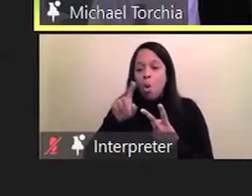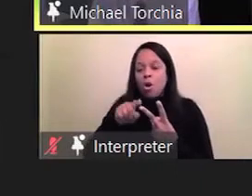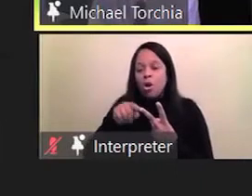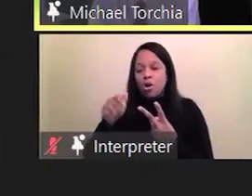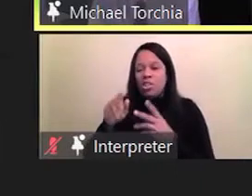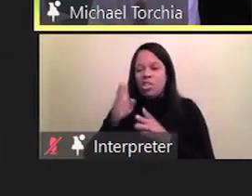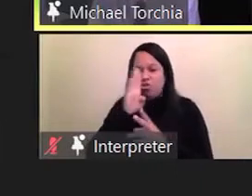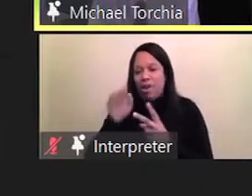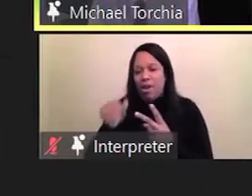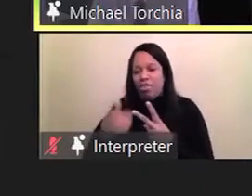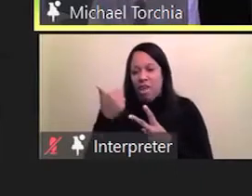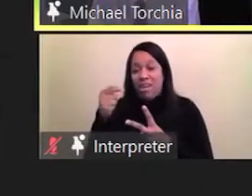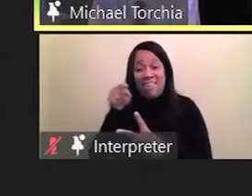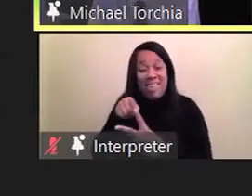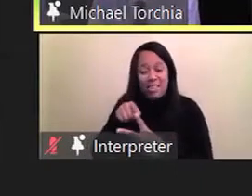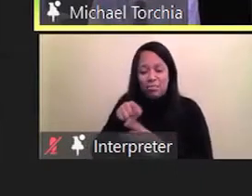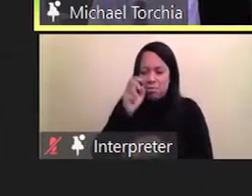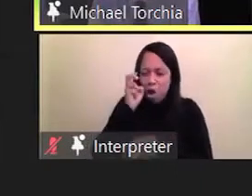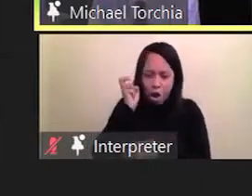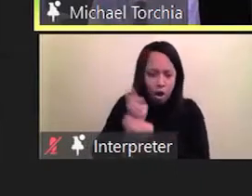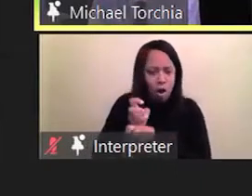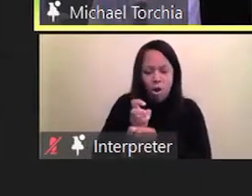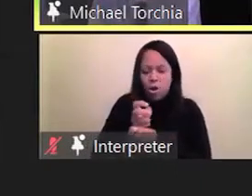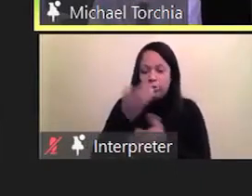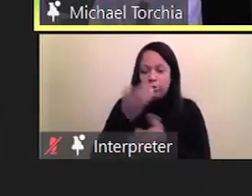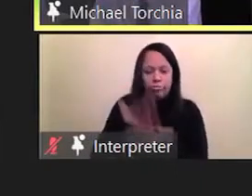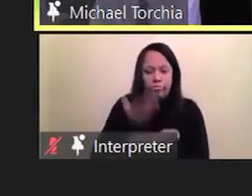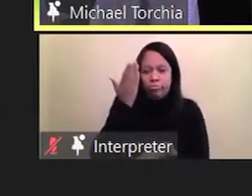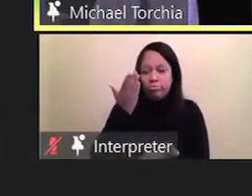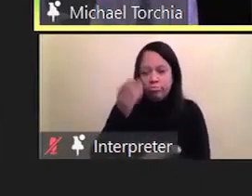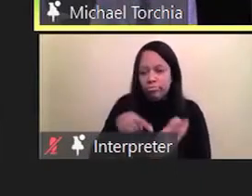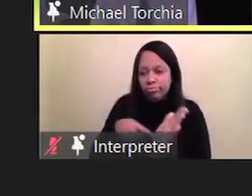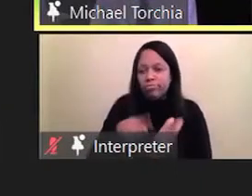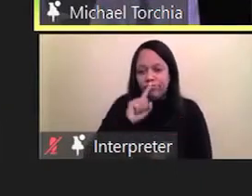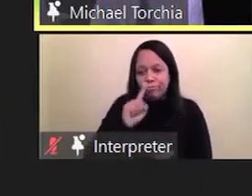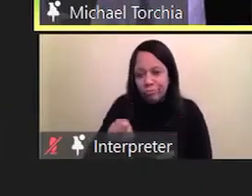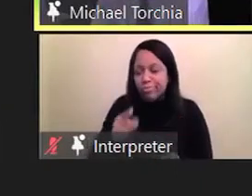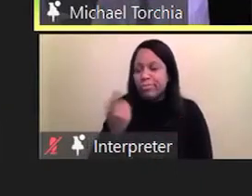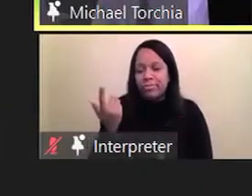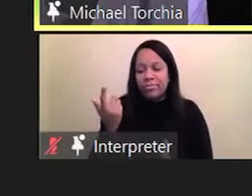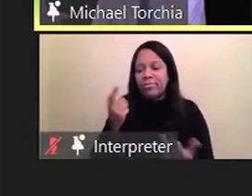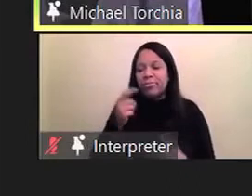It's very common for employers to say, oh, yeah, this is definitely an undue hardship.